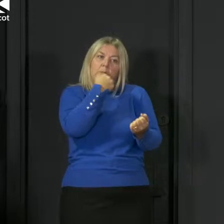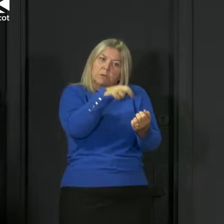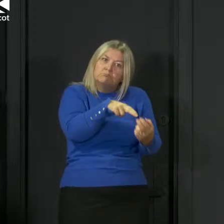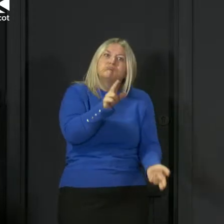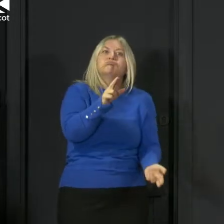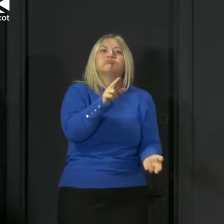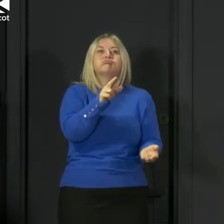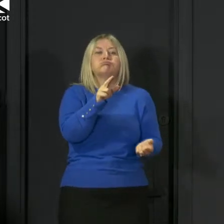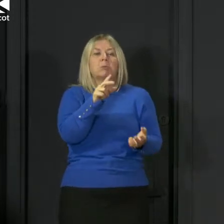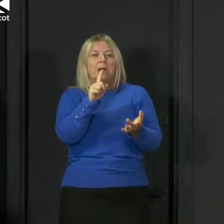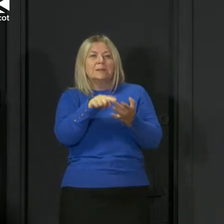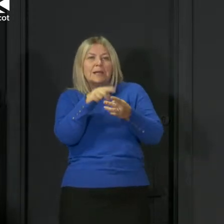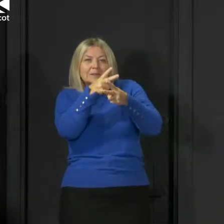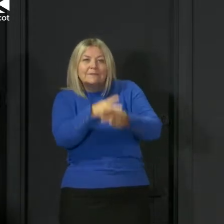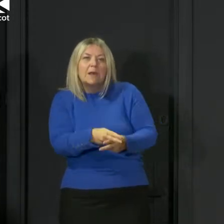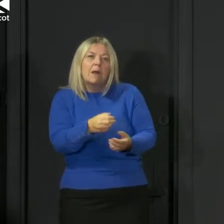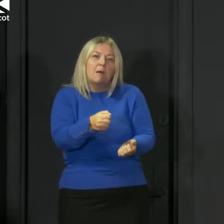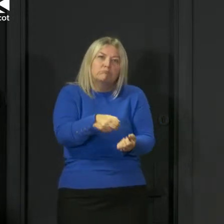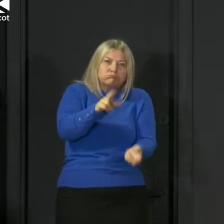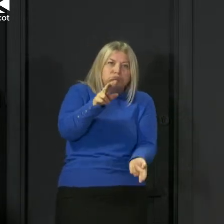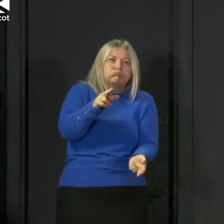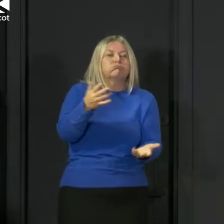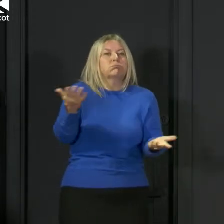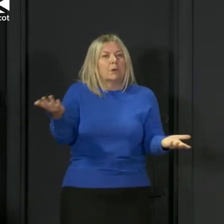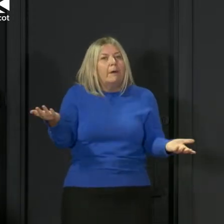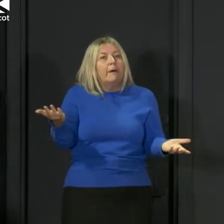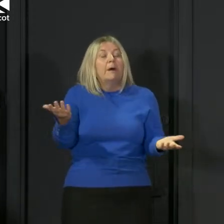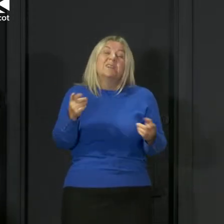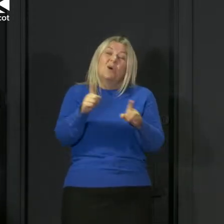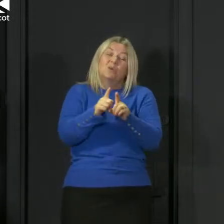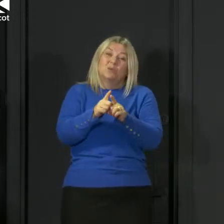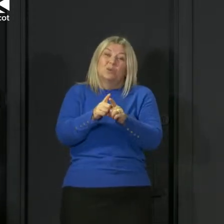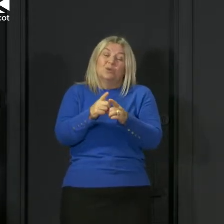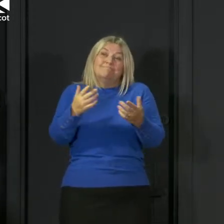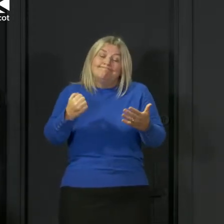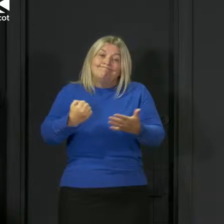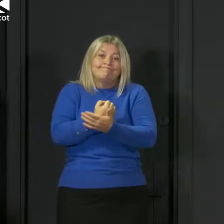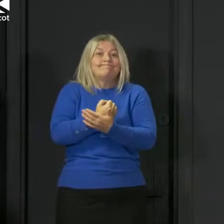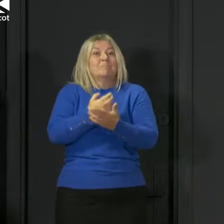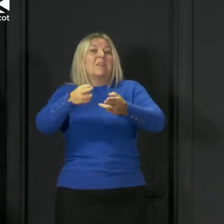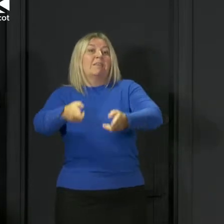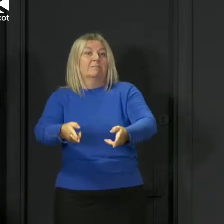people in intensive care, and sadly, in the number of people dying from the virus.